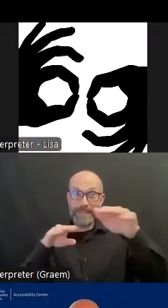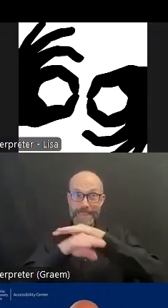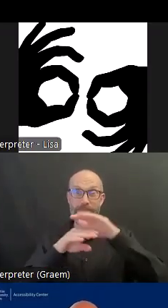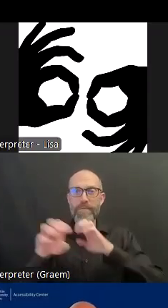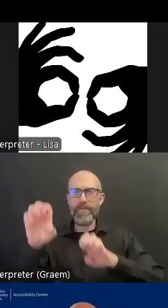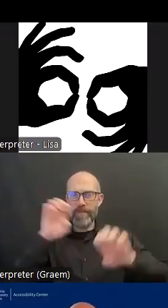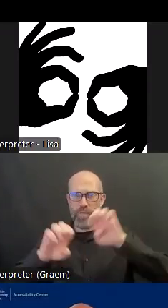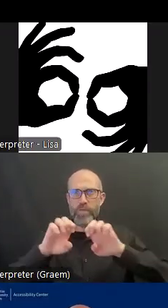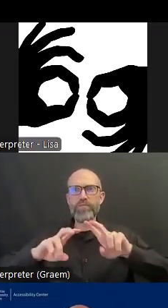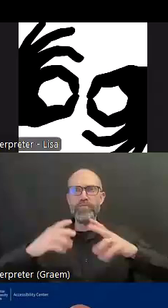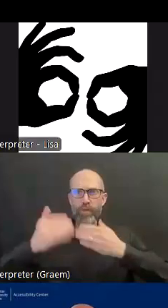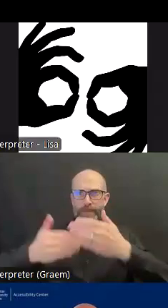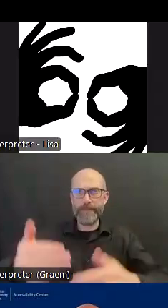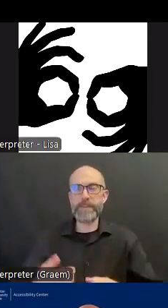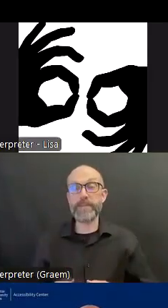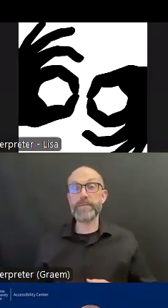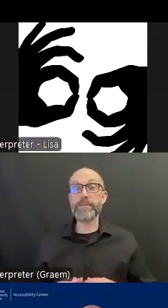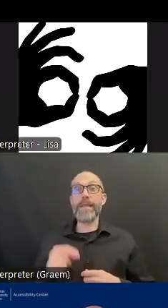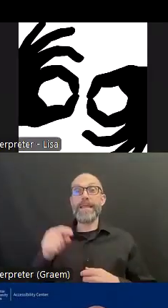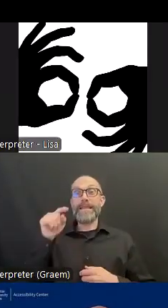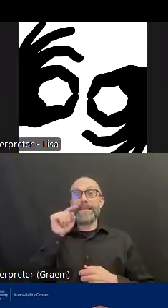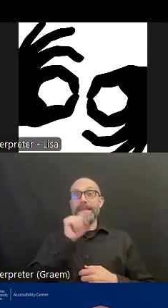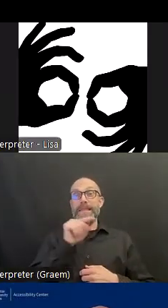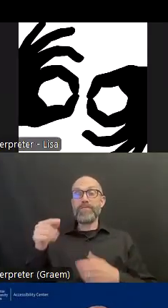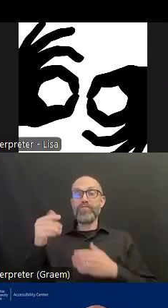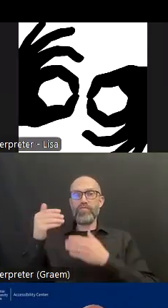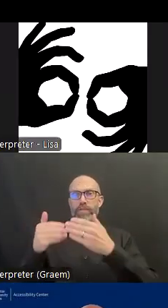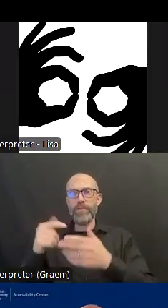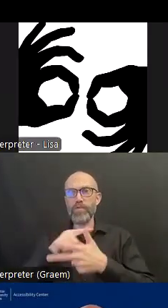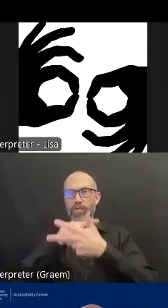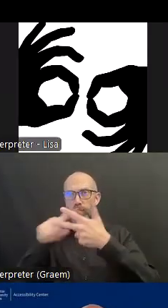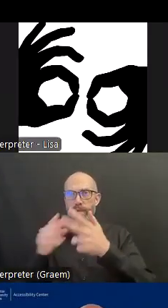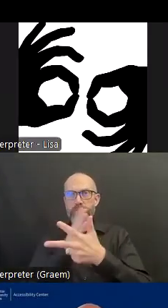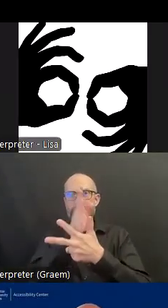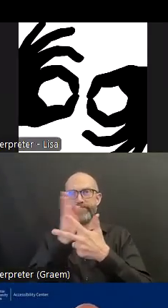So for these processes, we have three main things that we need to be doing.